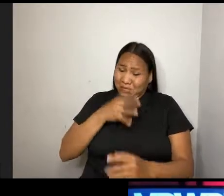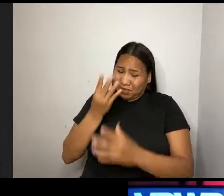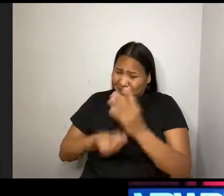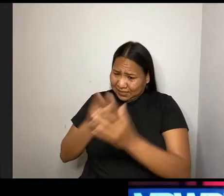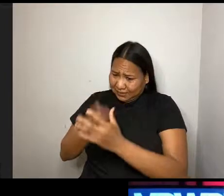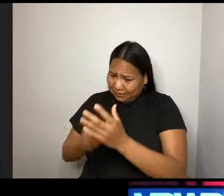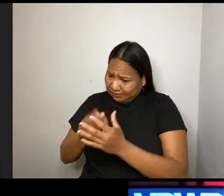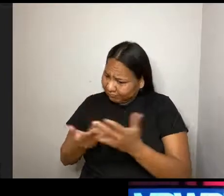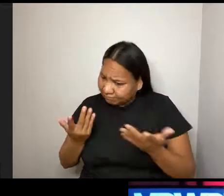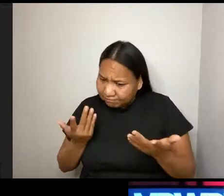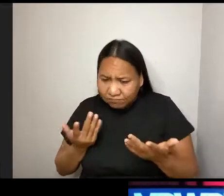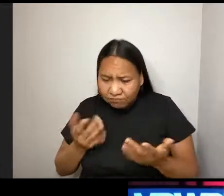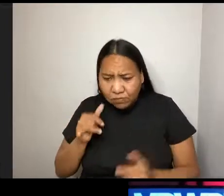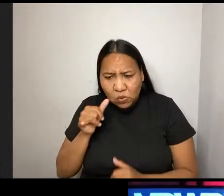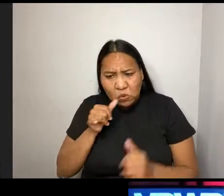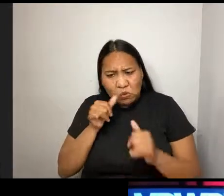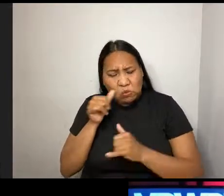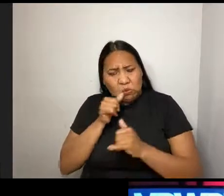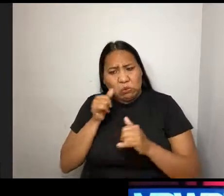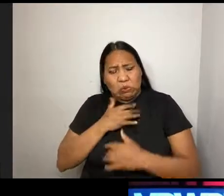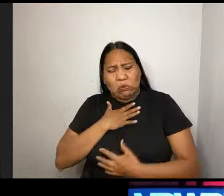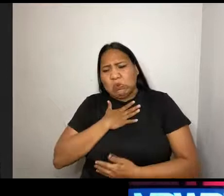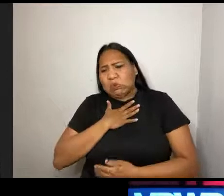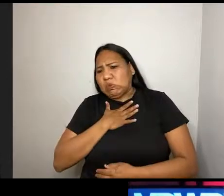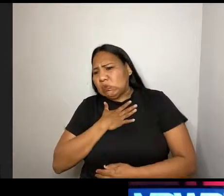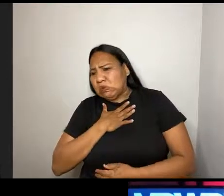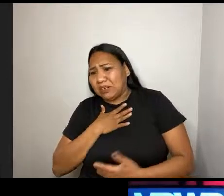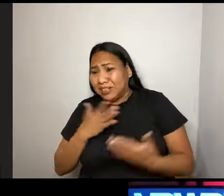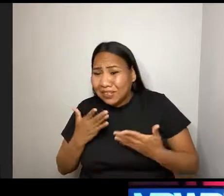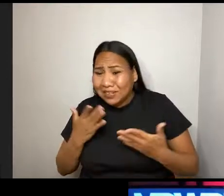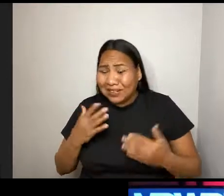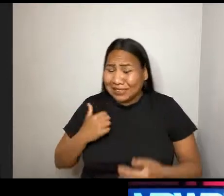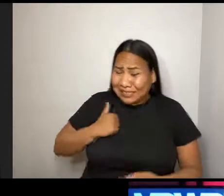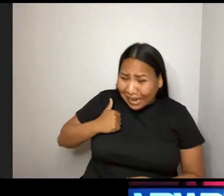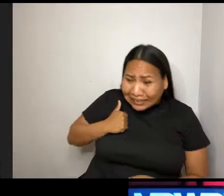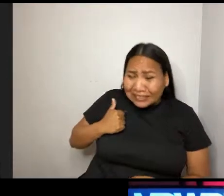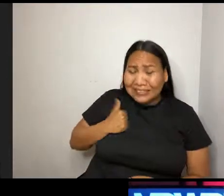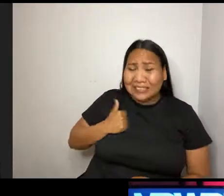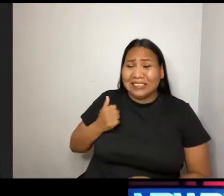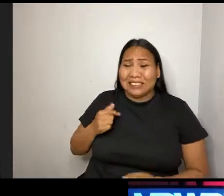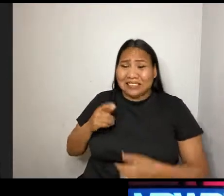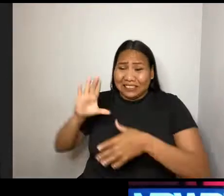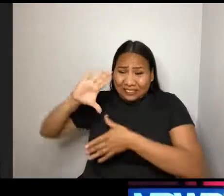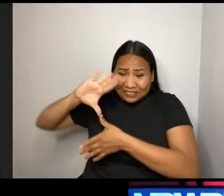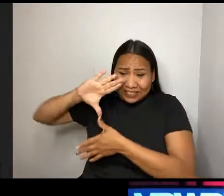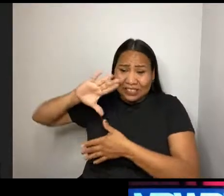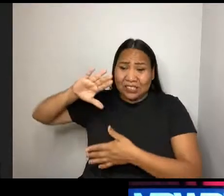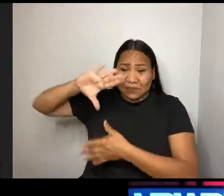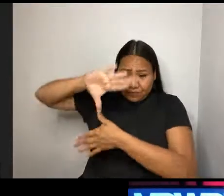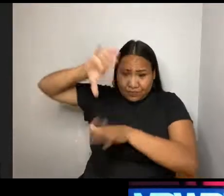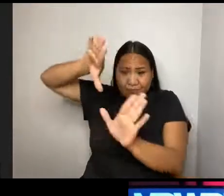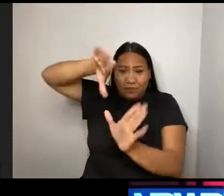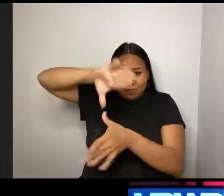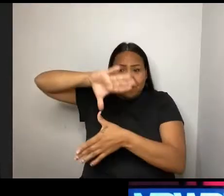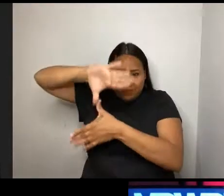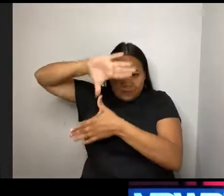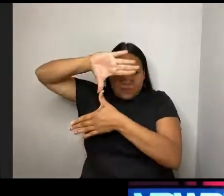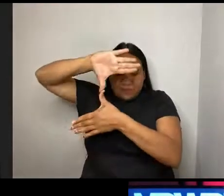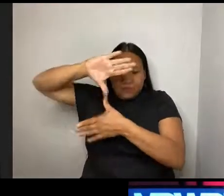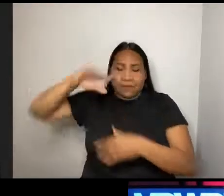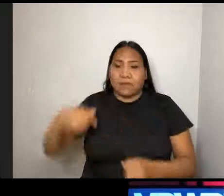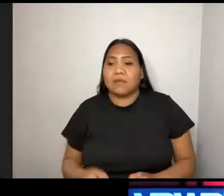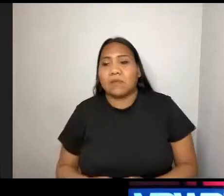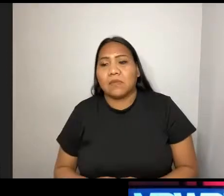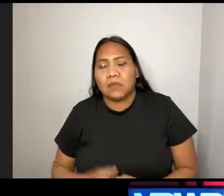in the United States, in Canada, in South America as well. It is a real problem that